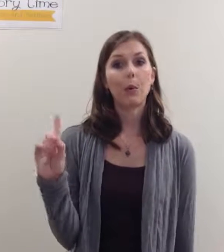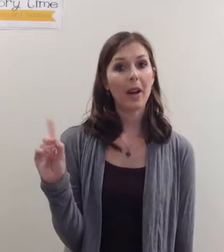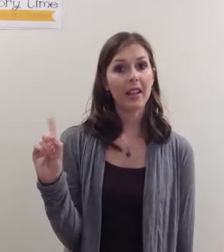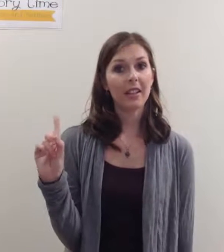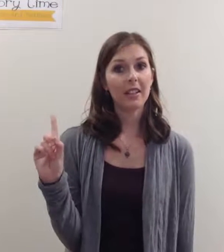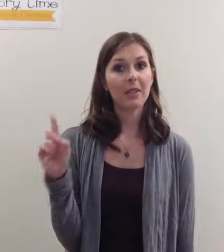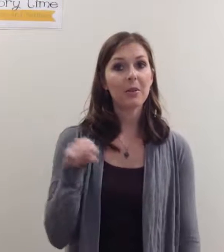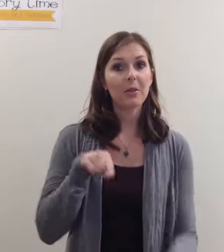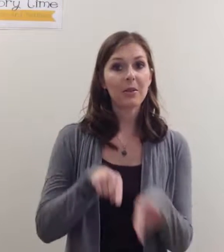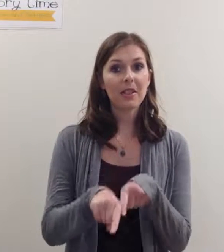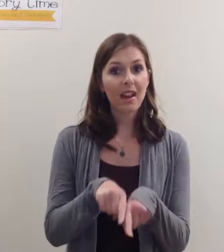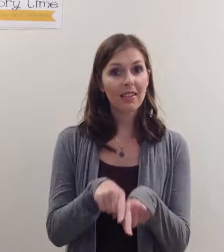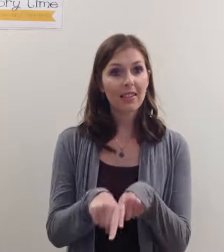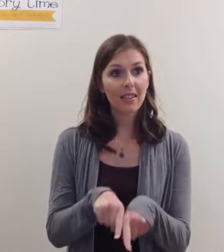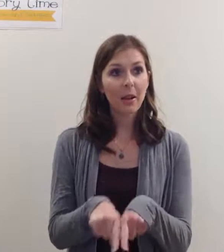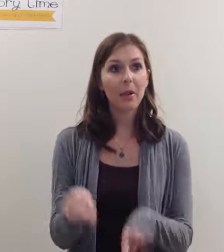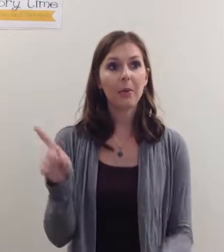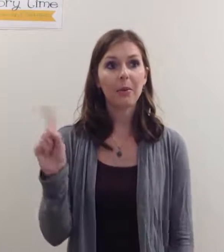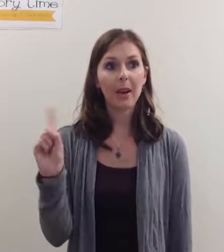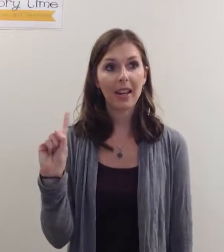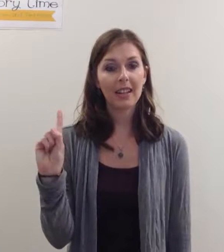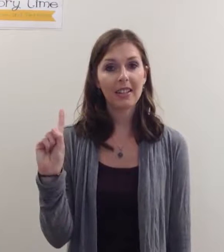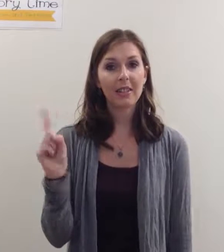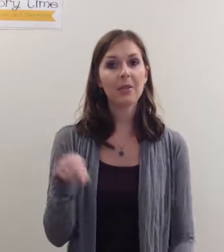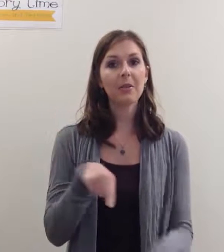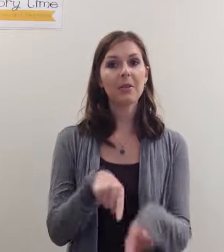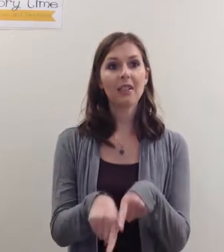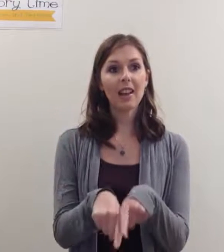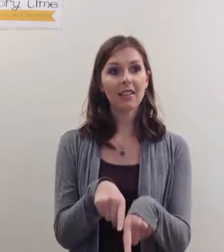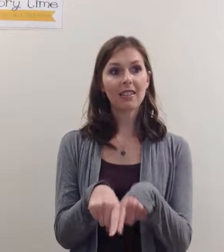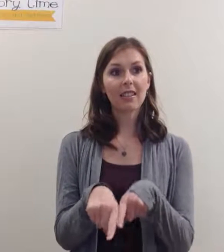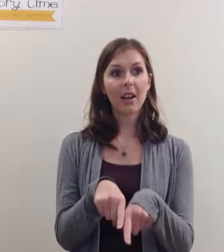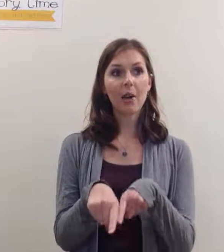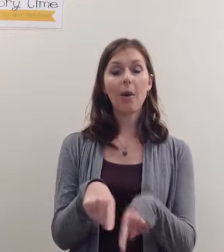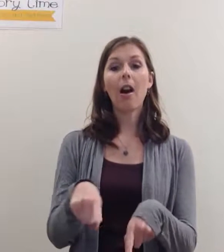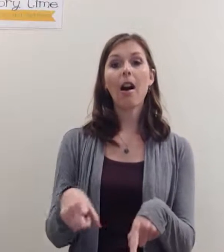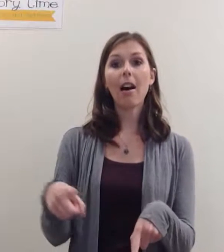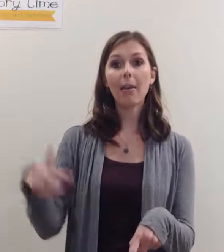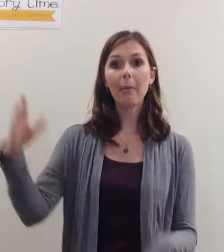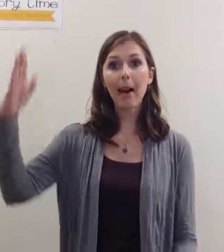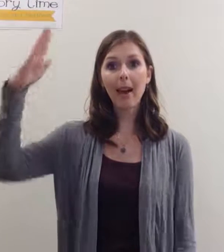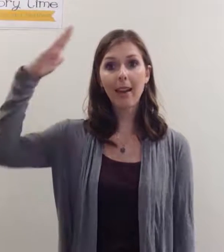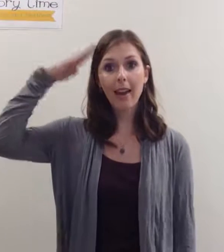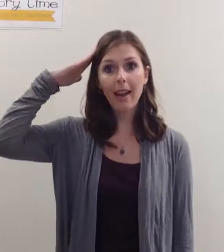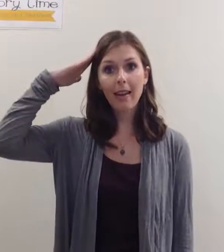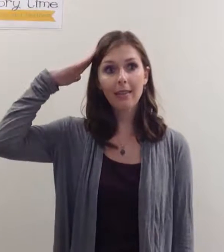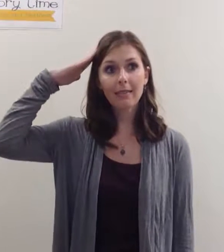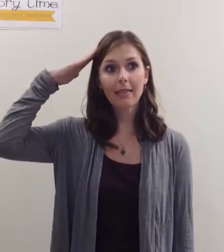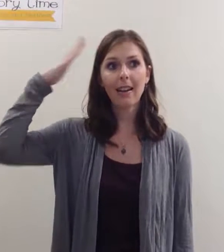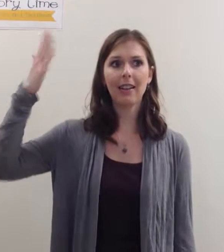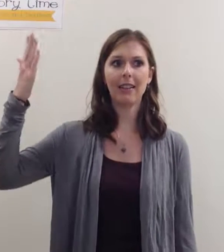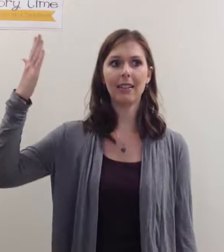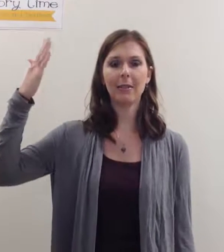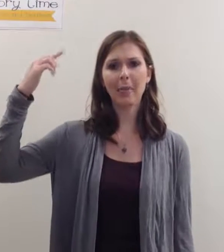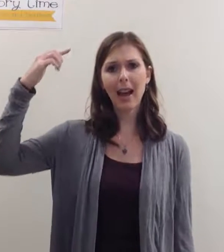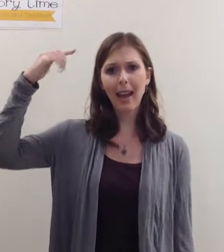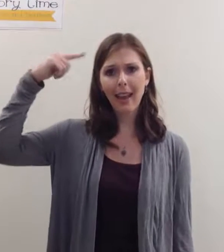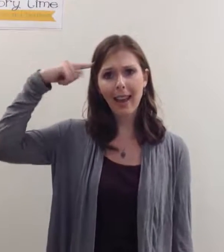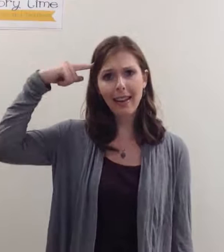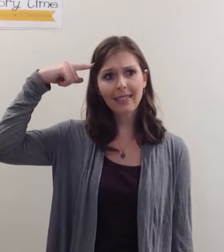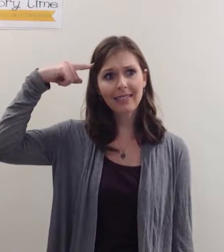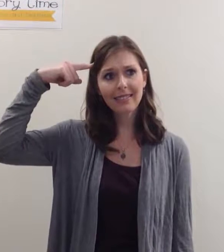Where do SOCKS go? Where do SOCKS go? On my head, on my head